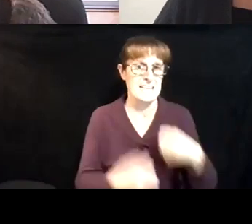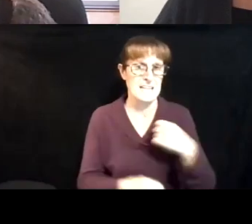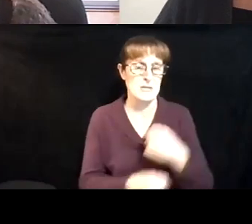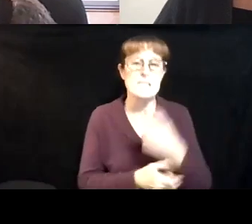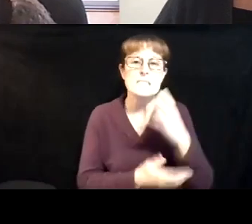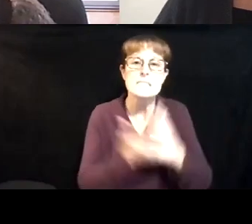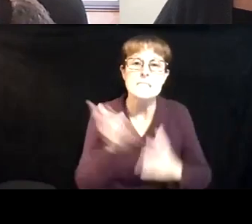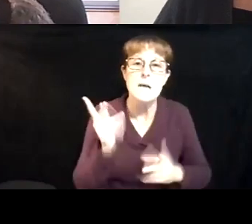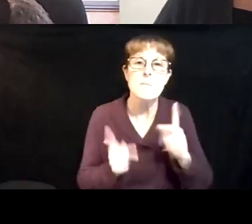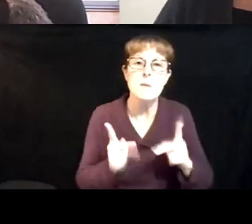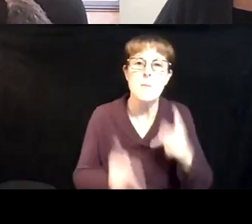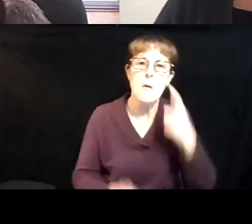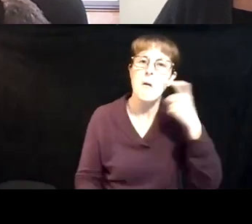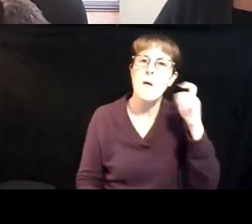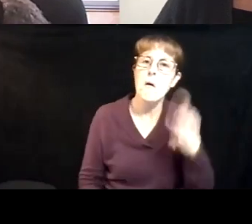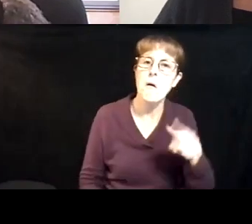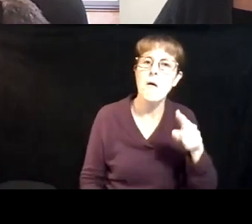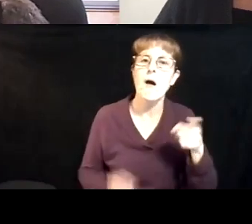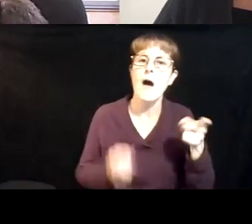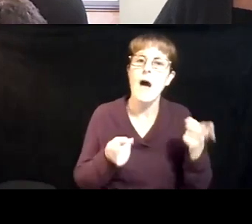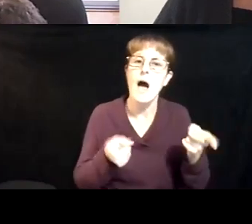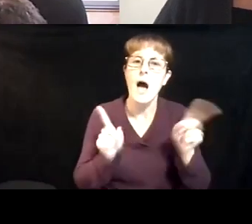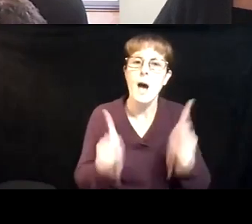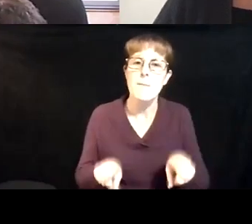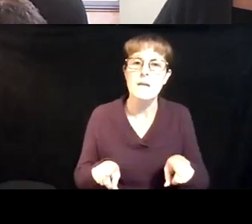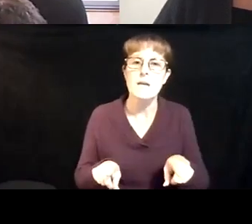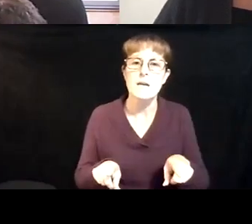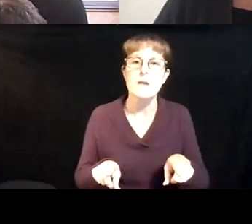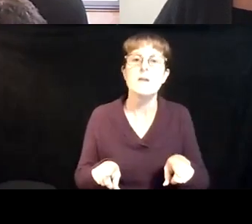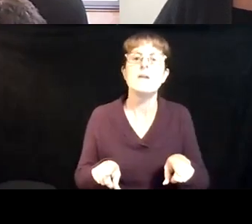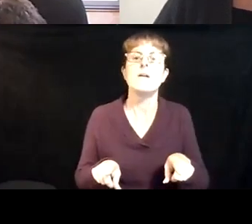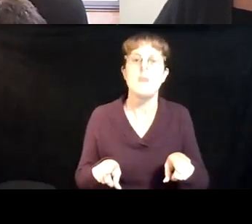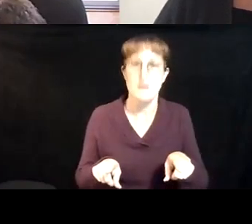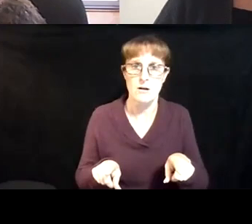and really mobilized to try and stop it.